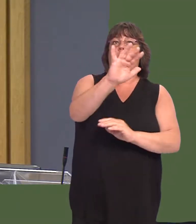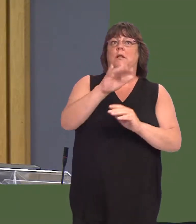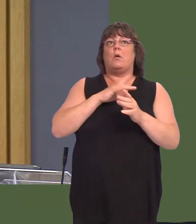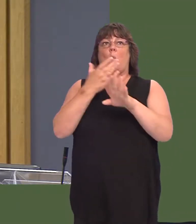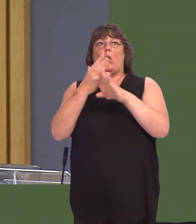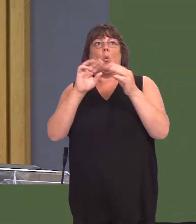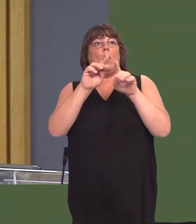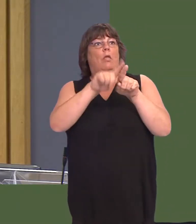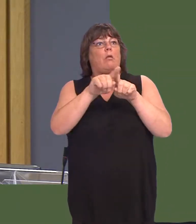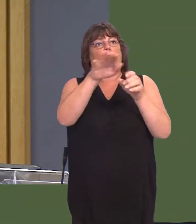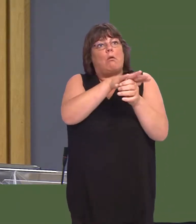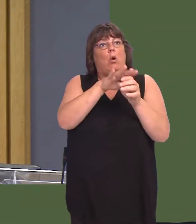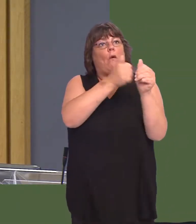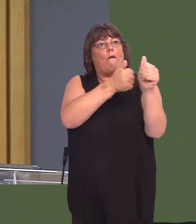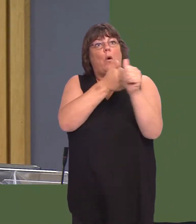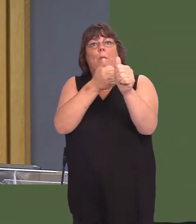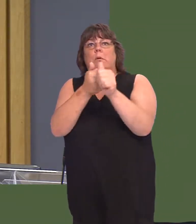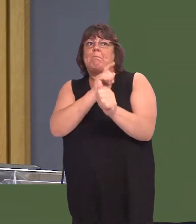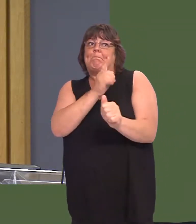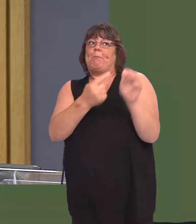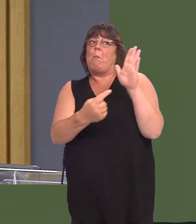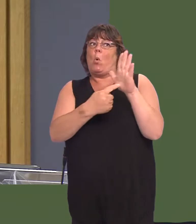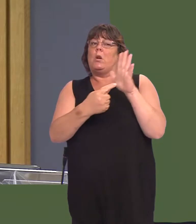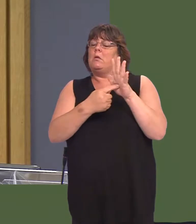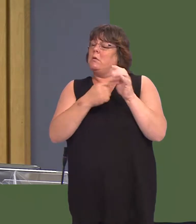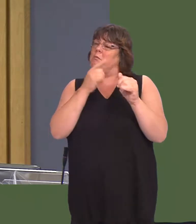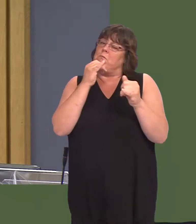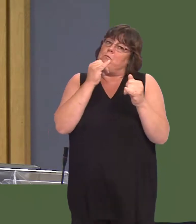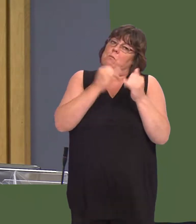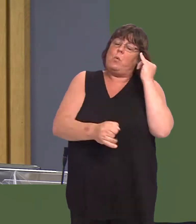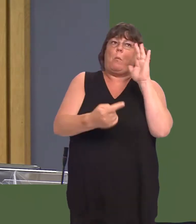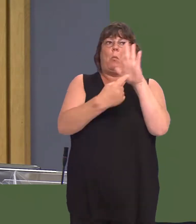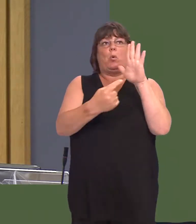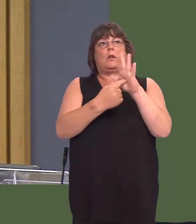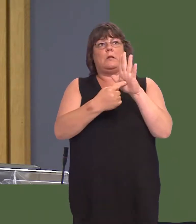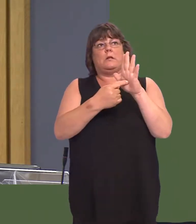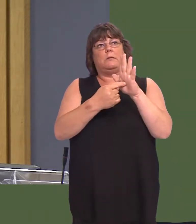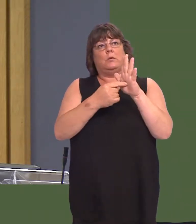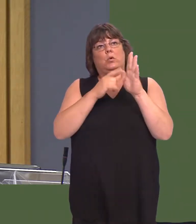firms is as important, if not more important than competition between them.